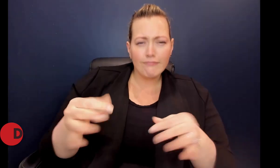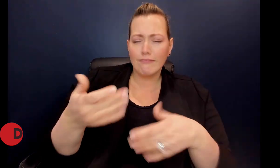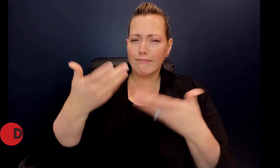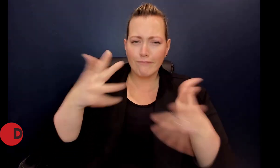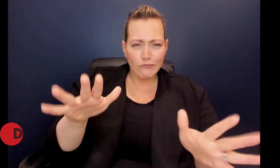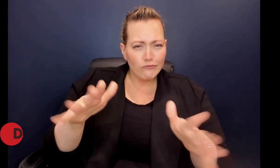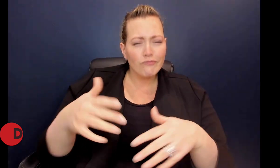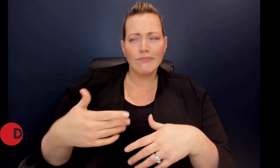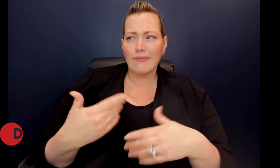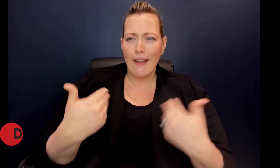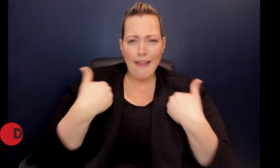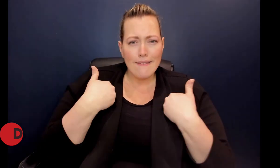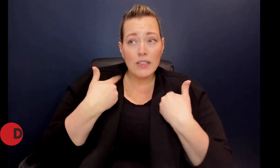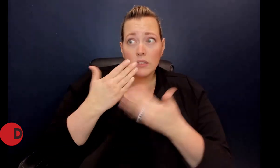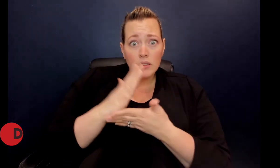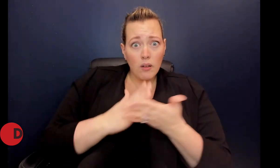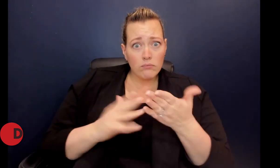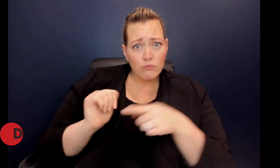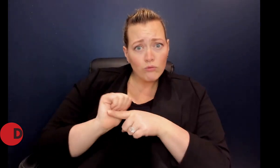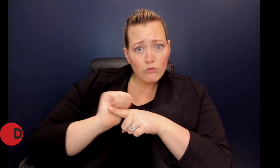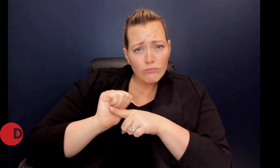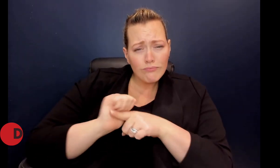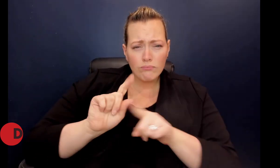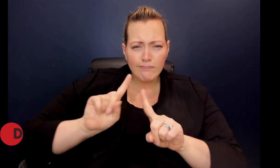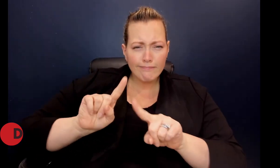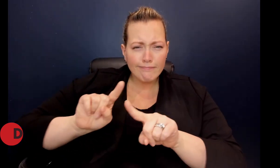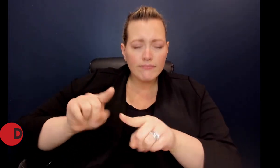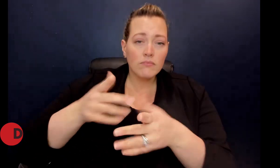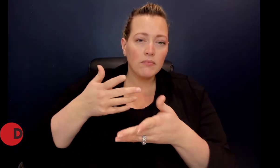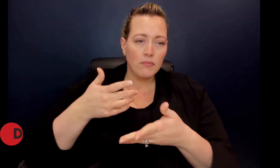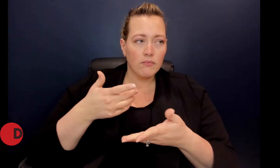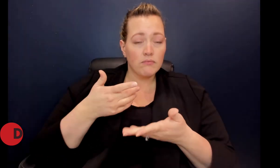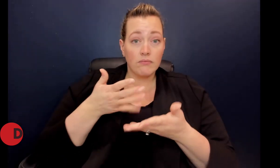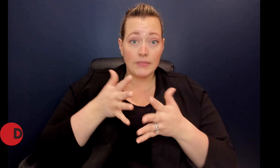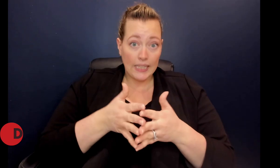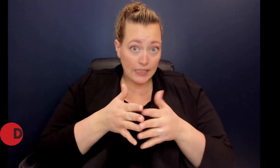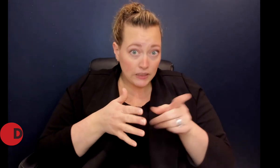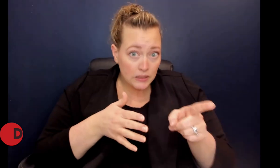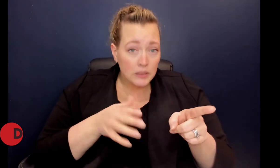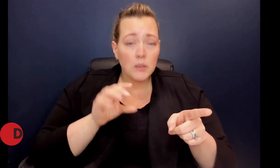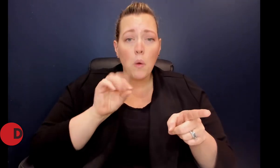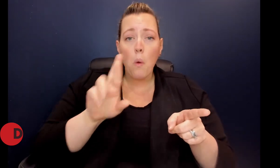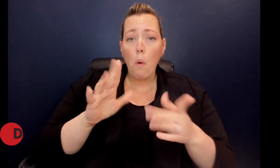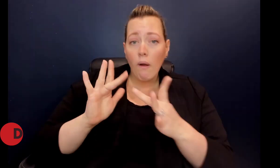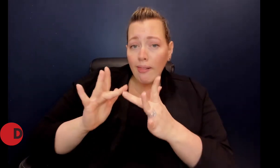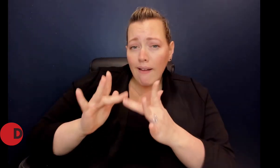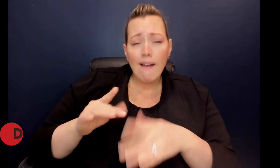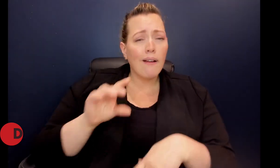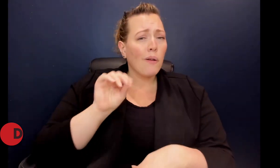We already know the language. We should already have some